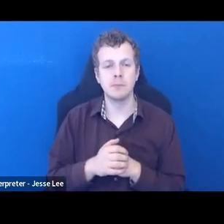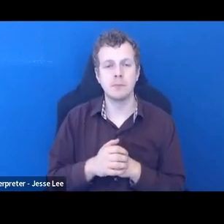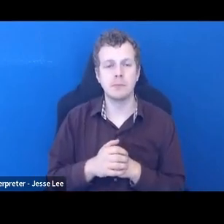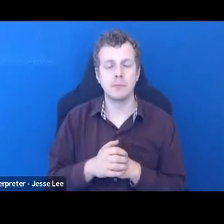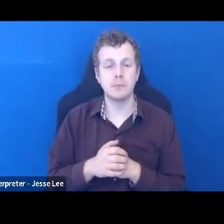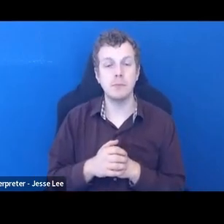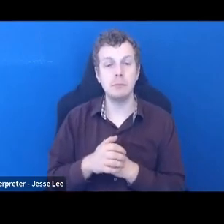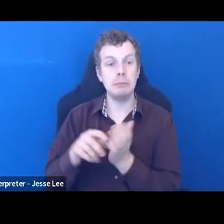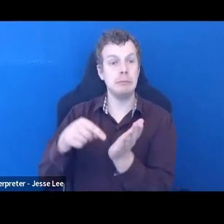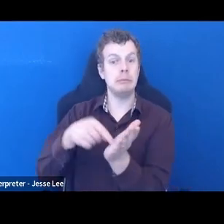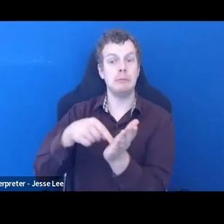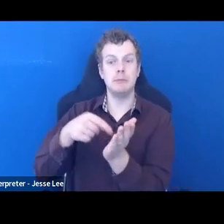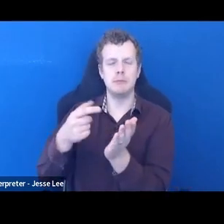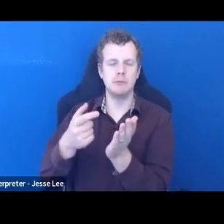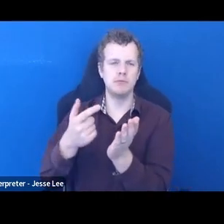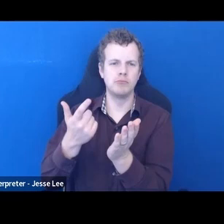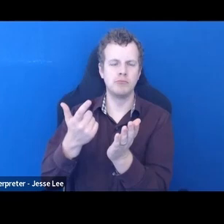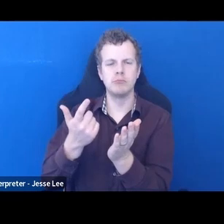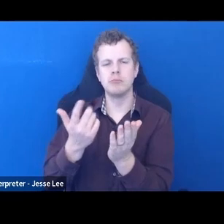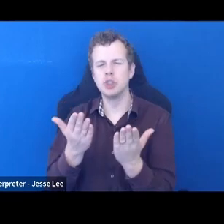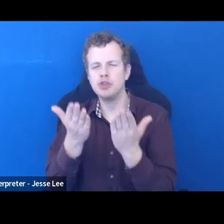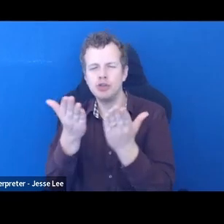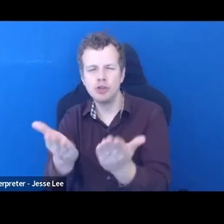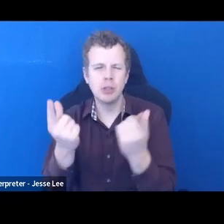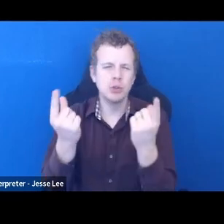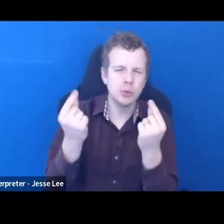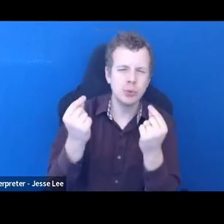and suggested management techniques for this population.